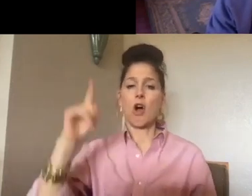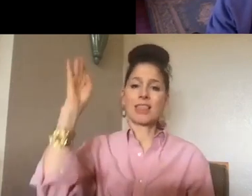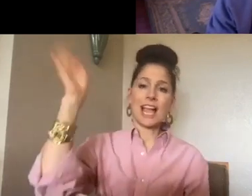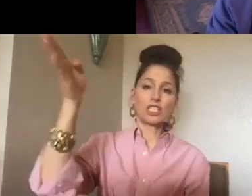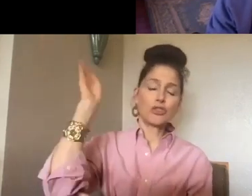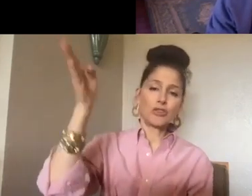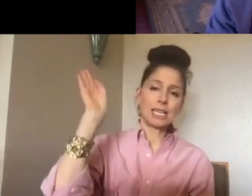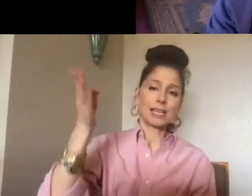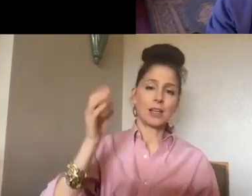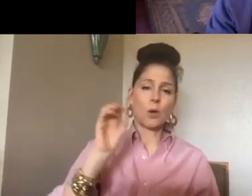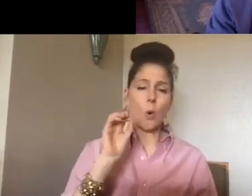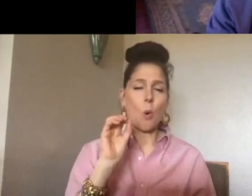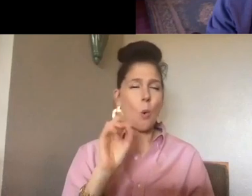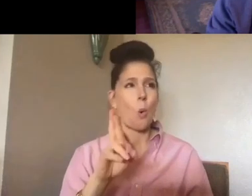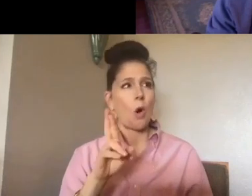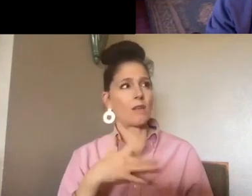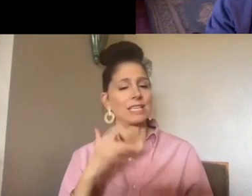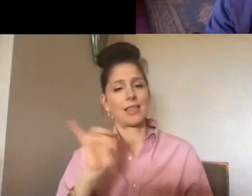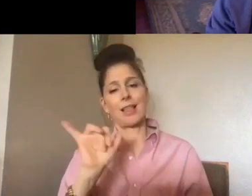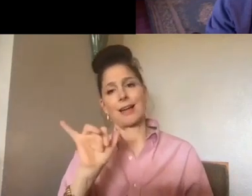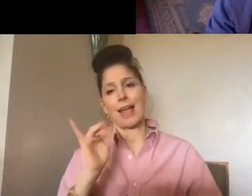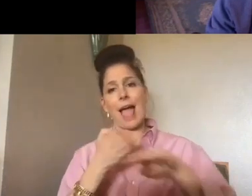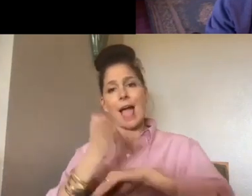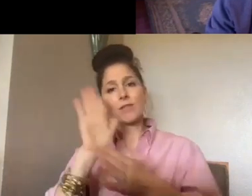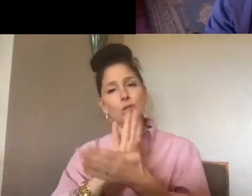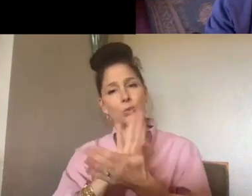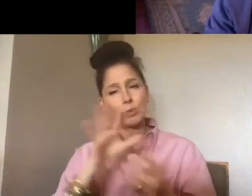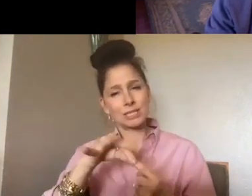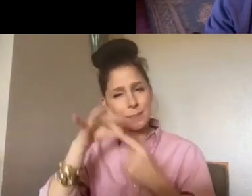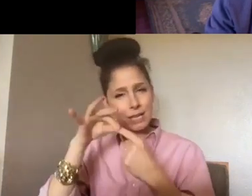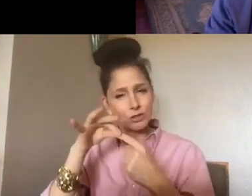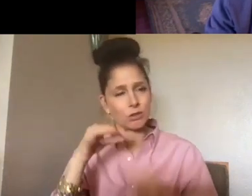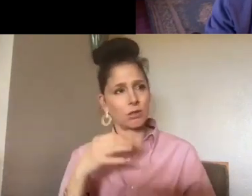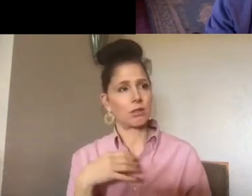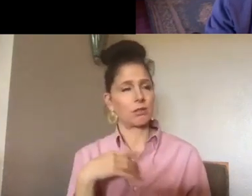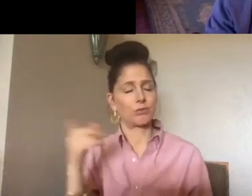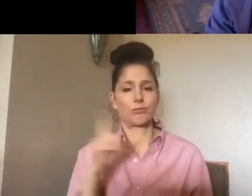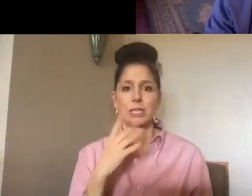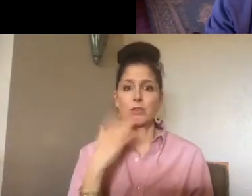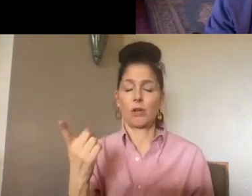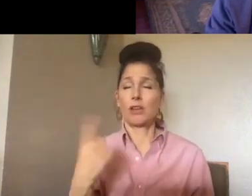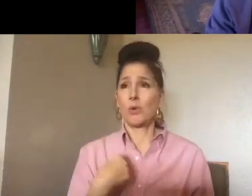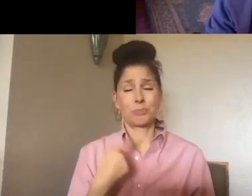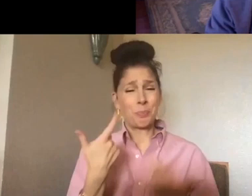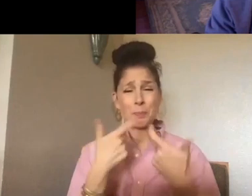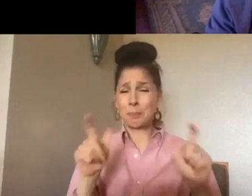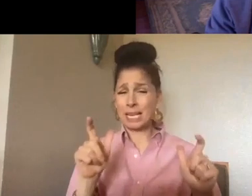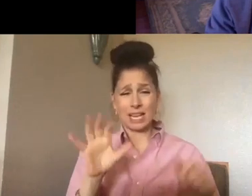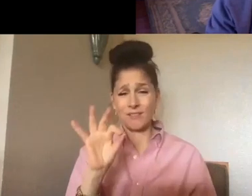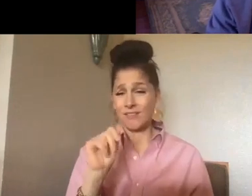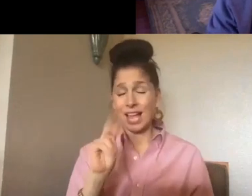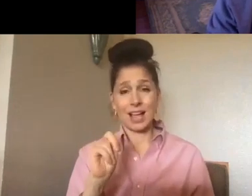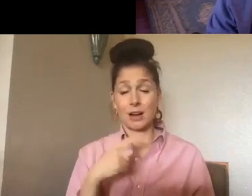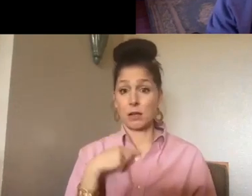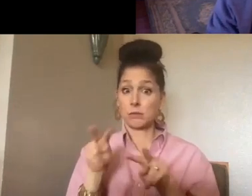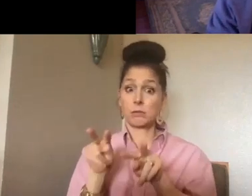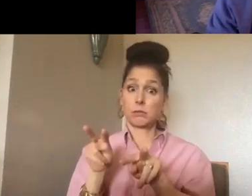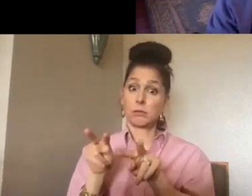that is not lecturing or like, an after school special. It's really good. I mean I've been a